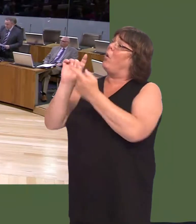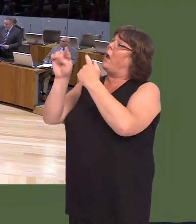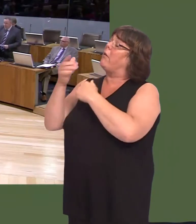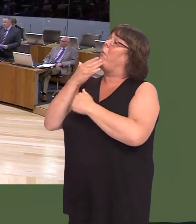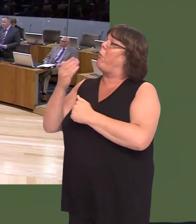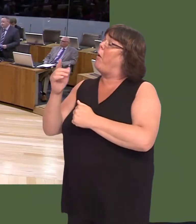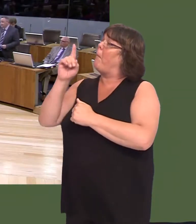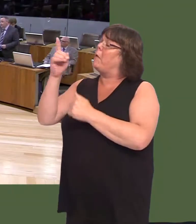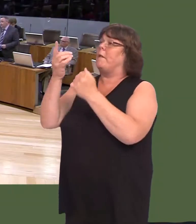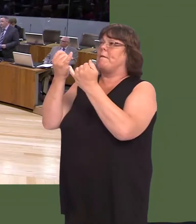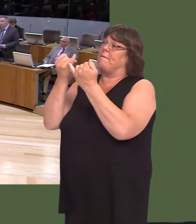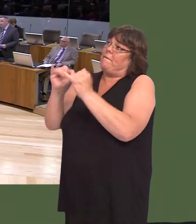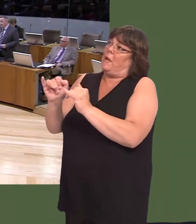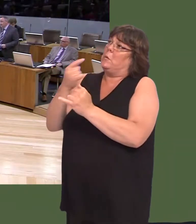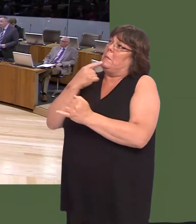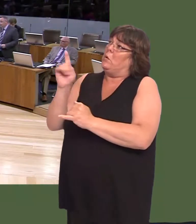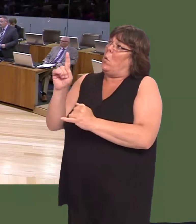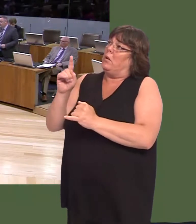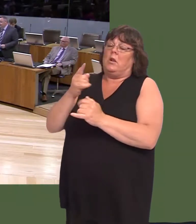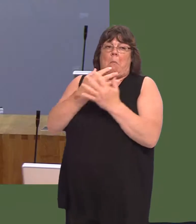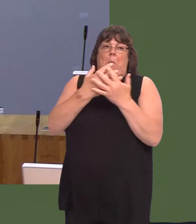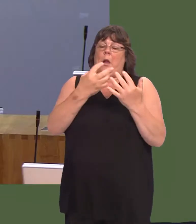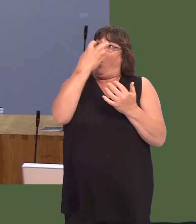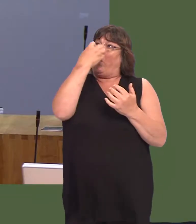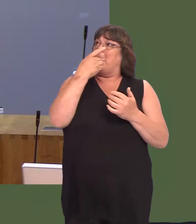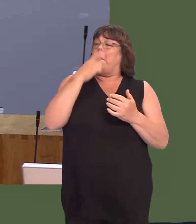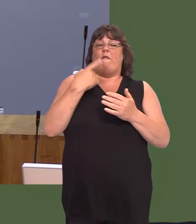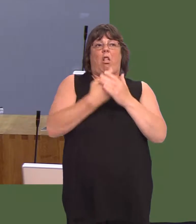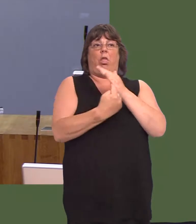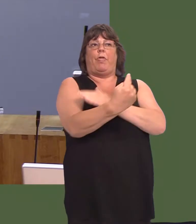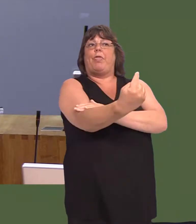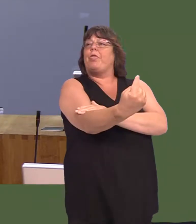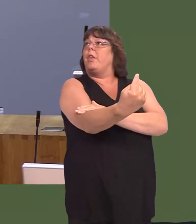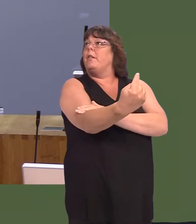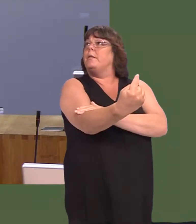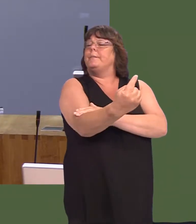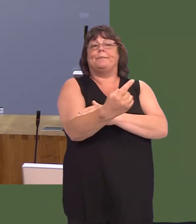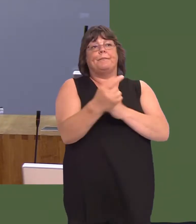failed to mention was the increasing isolation that has been faced by many older people in Wales.